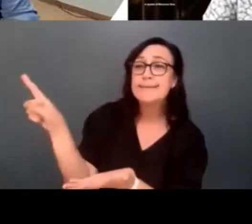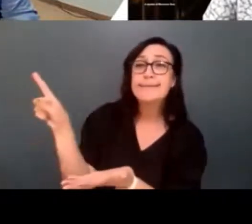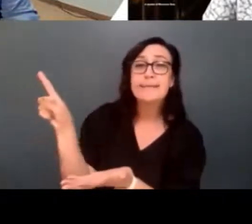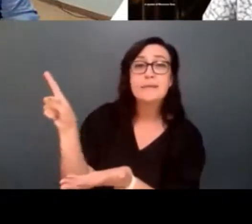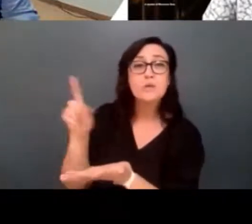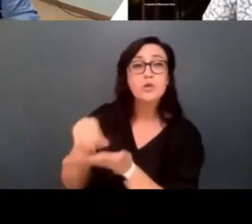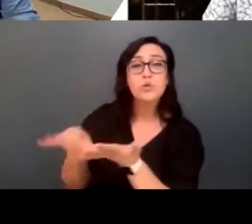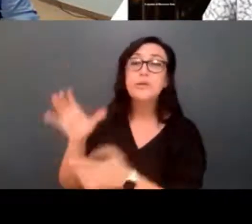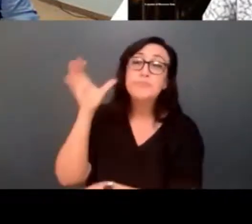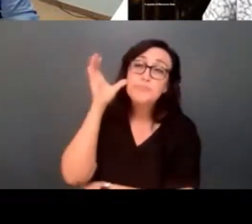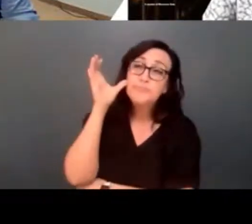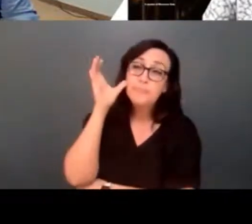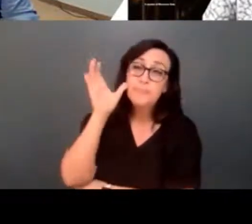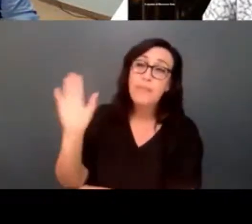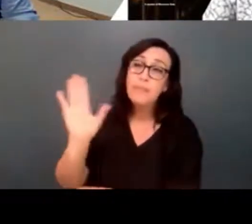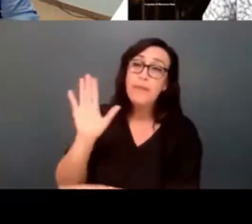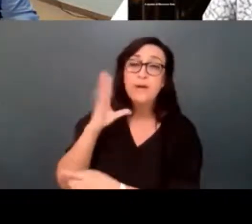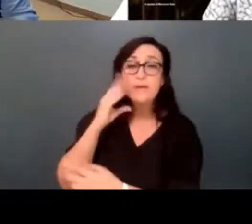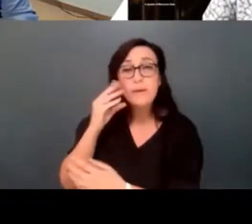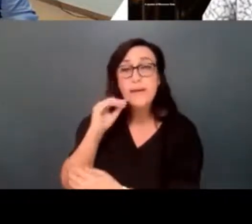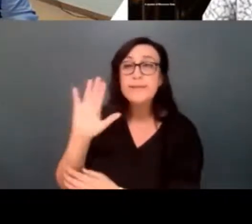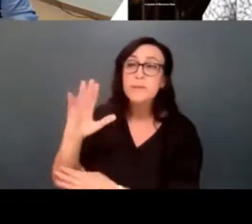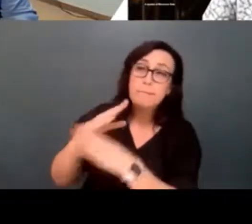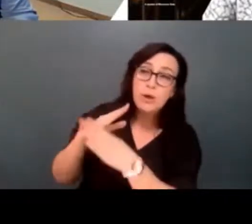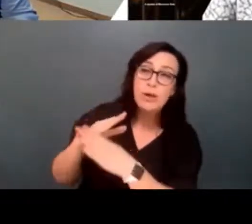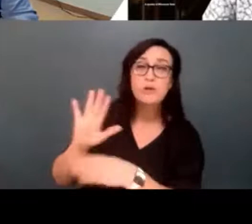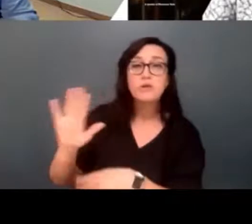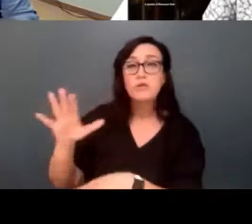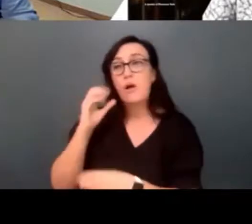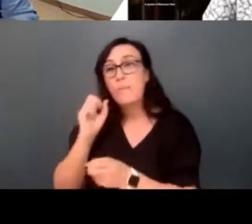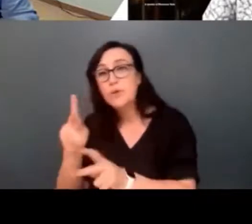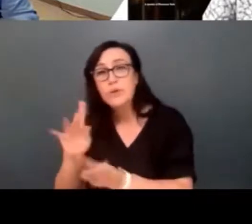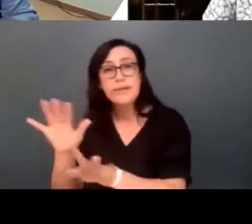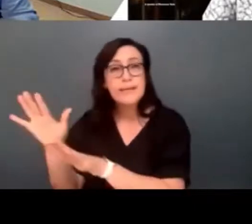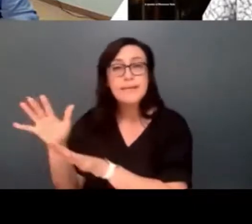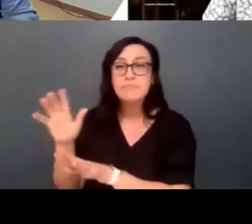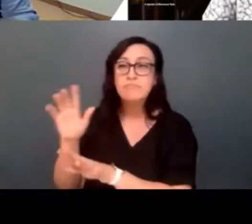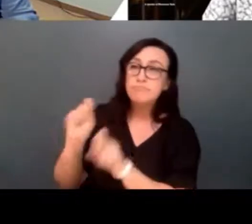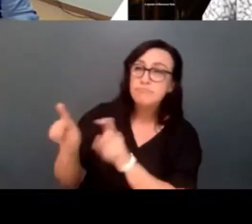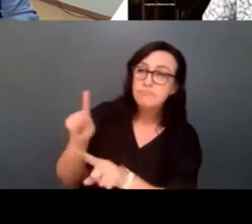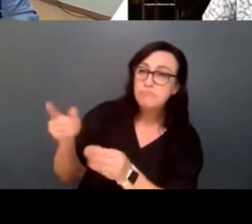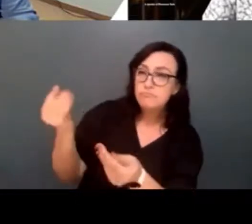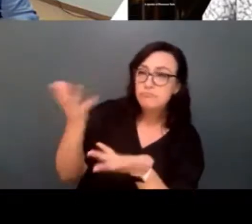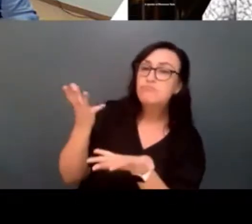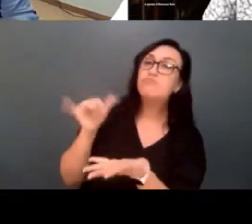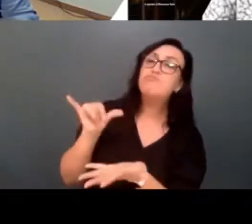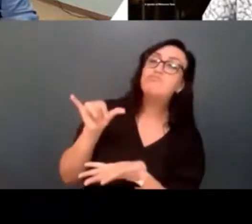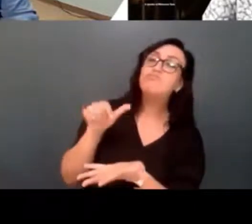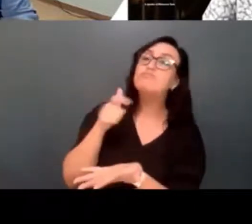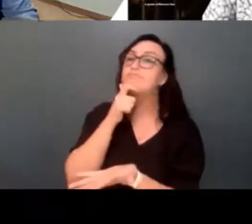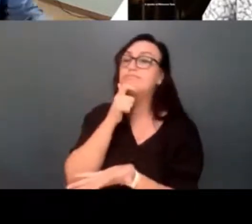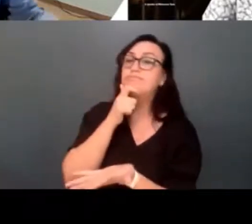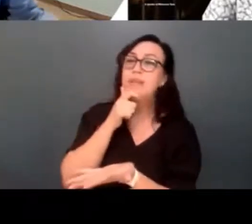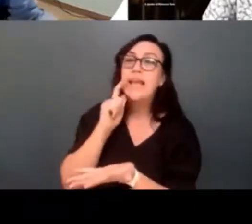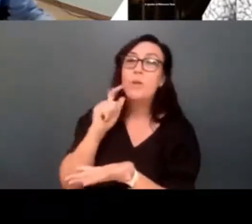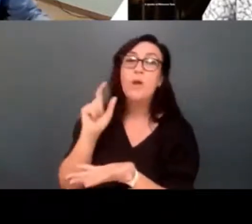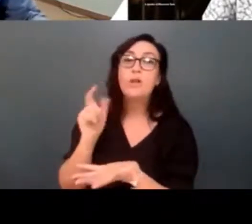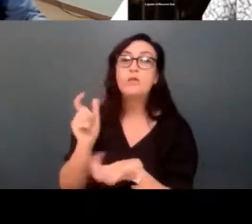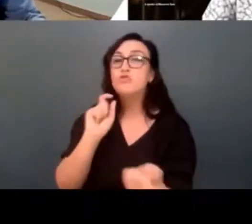about barriers and opportunities, it really reframes the kind of questions I might ask the campus community, Right?